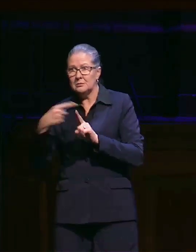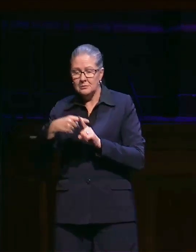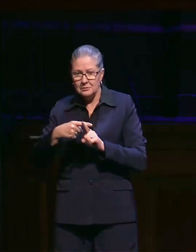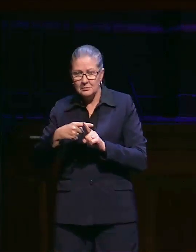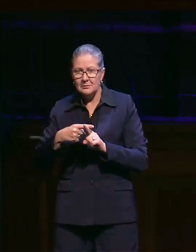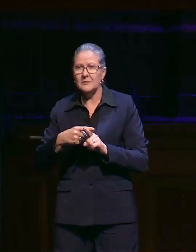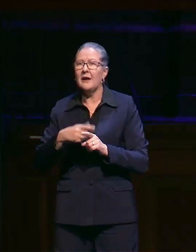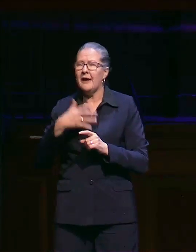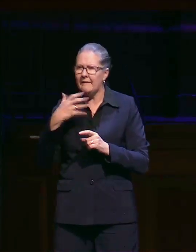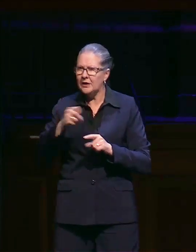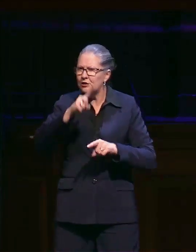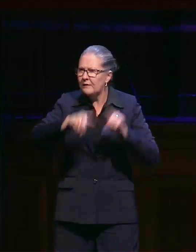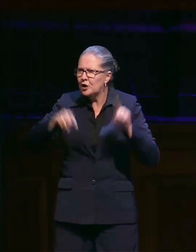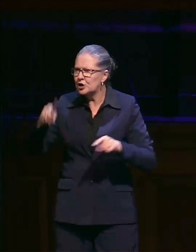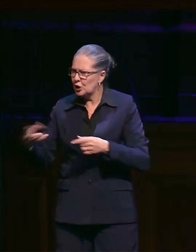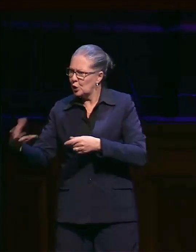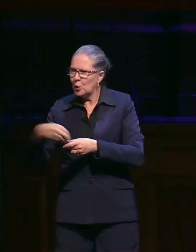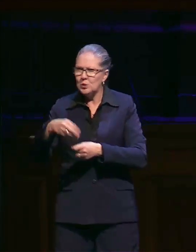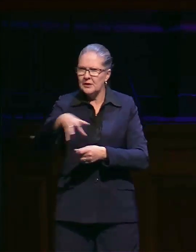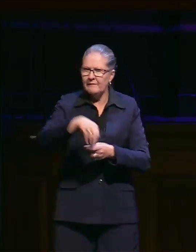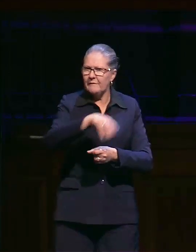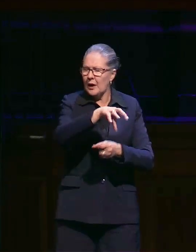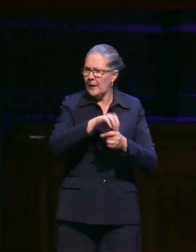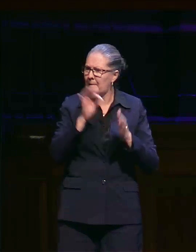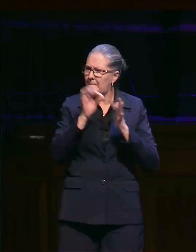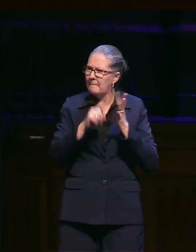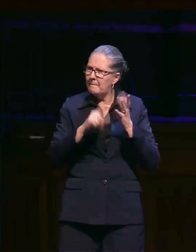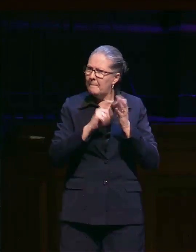diverse and inclusive public service one that reflects ultimately the communities